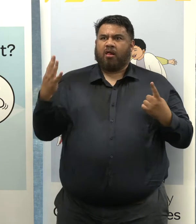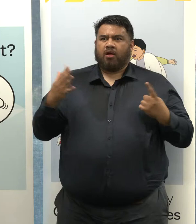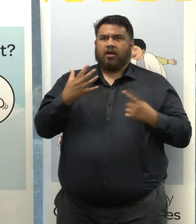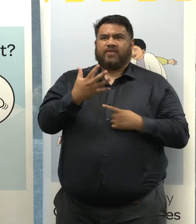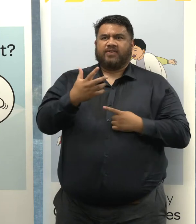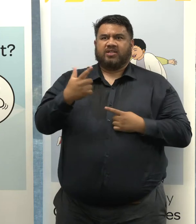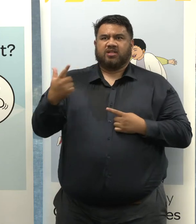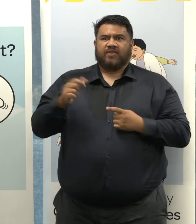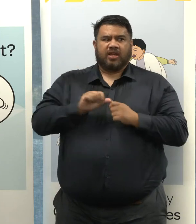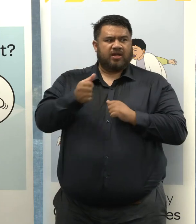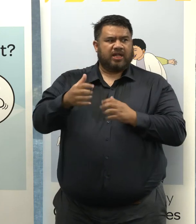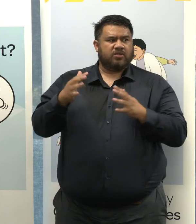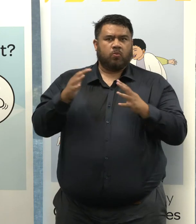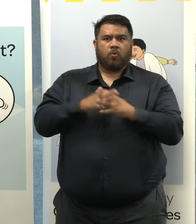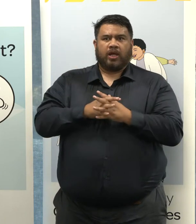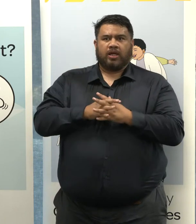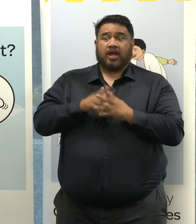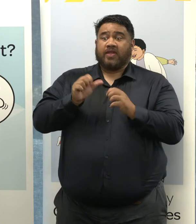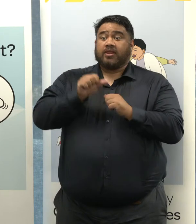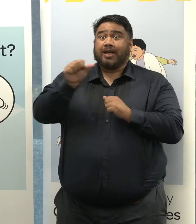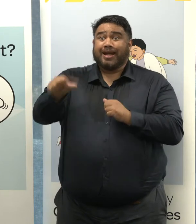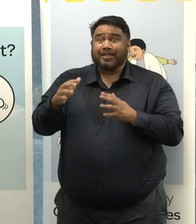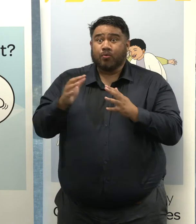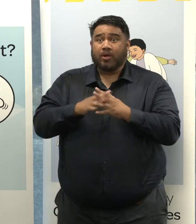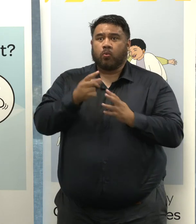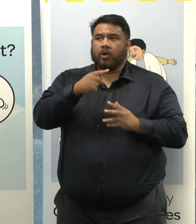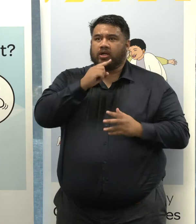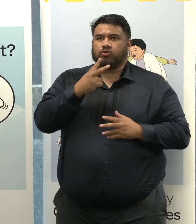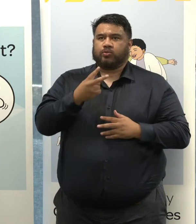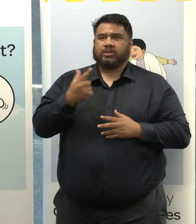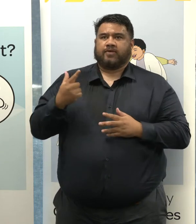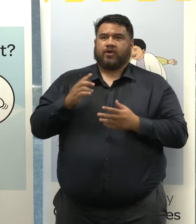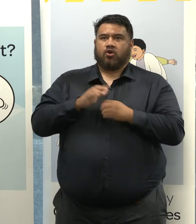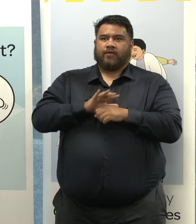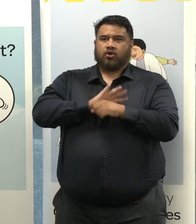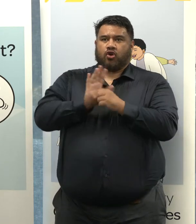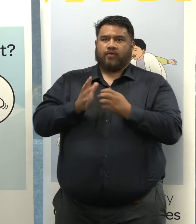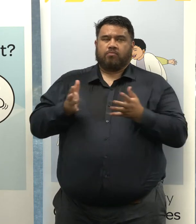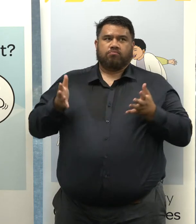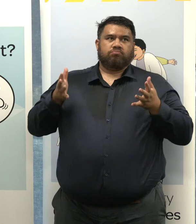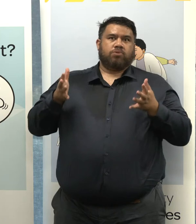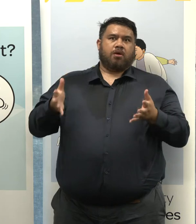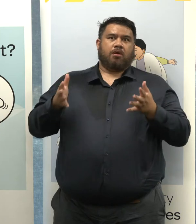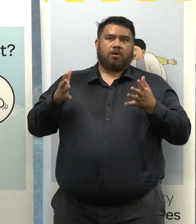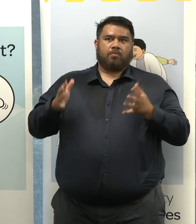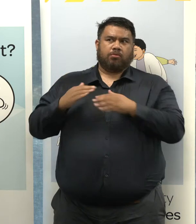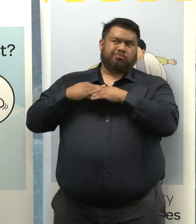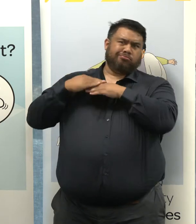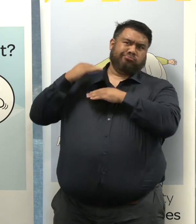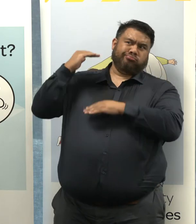weeks, I have gone from one patient to 57 patients the